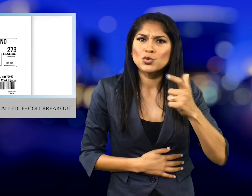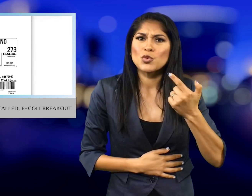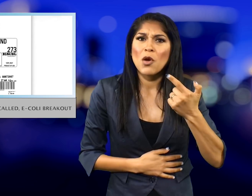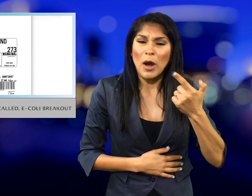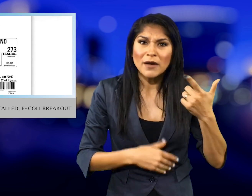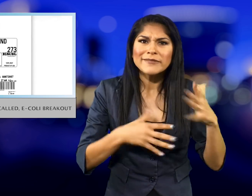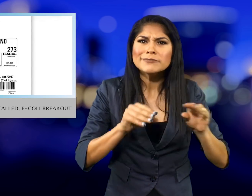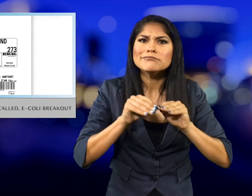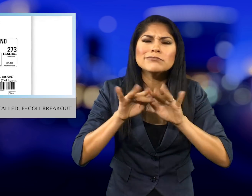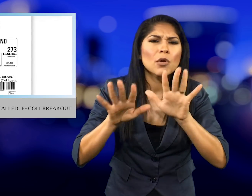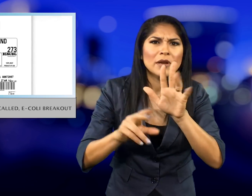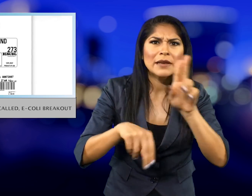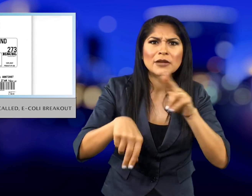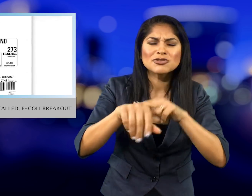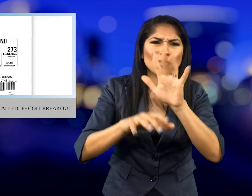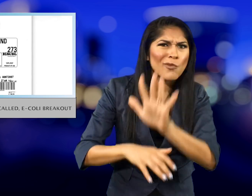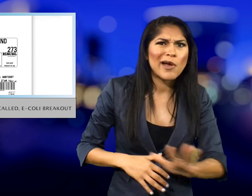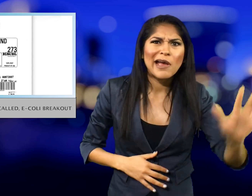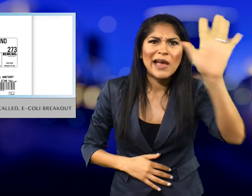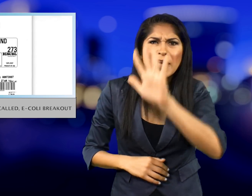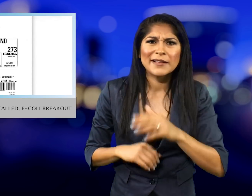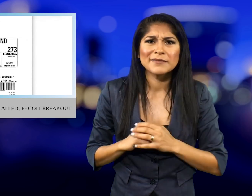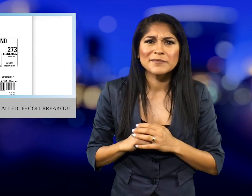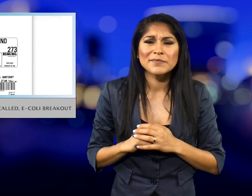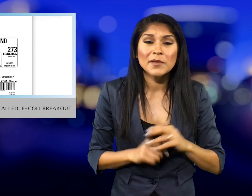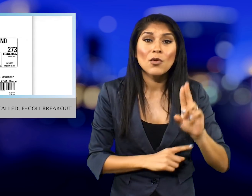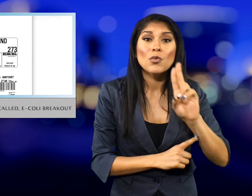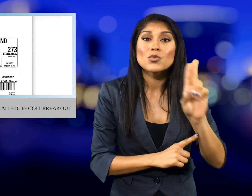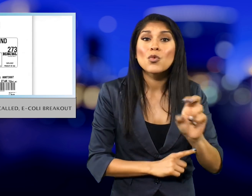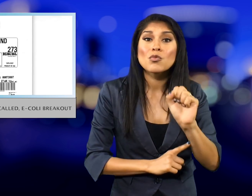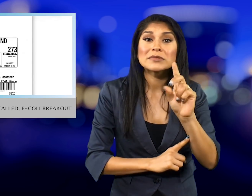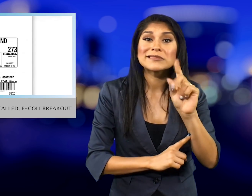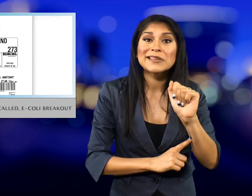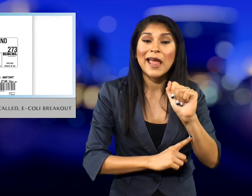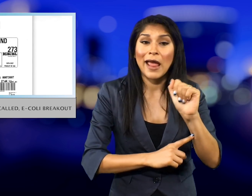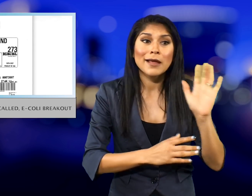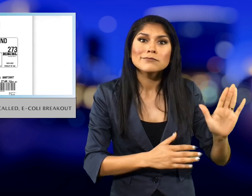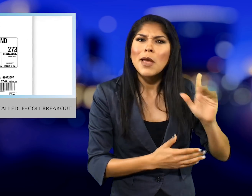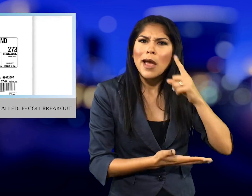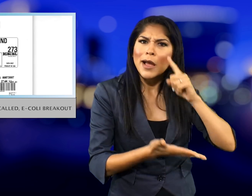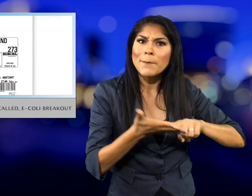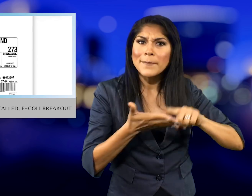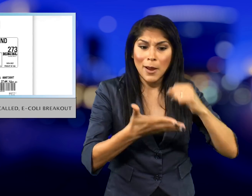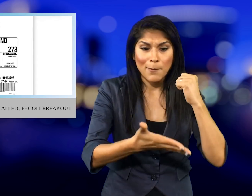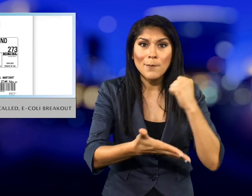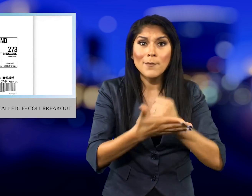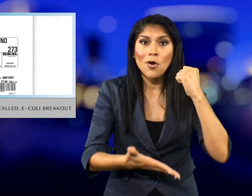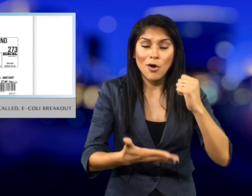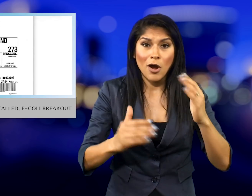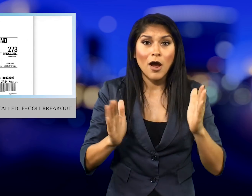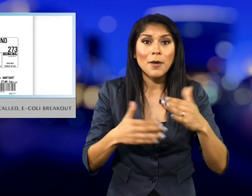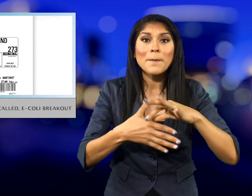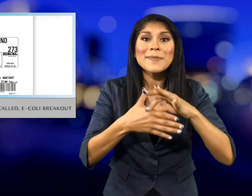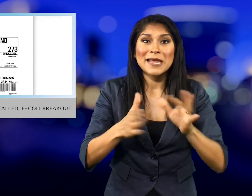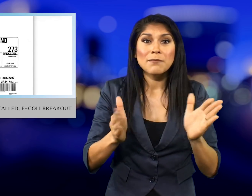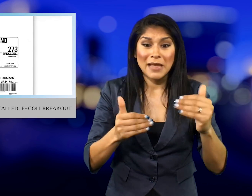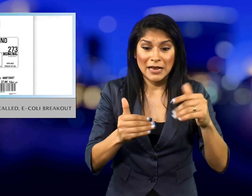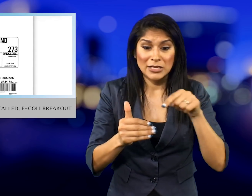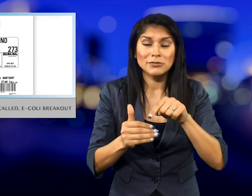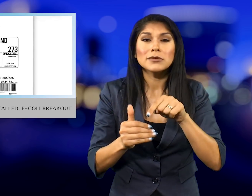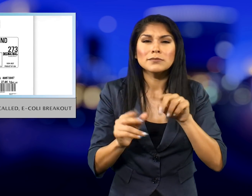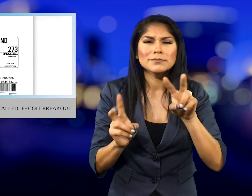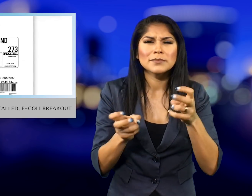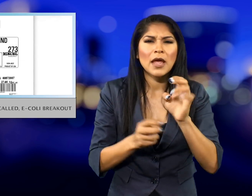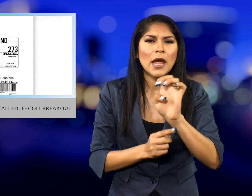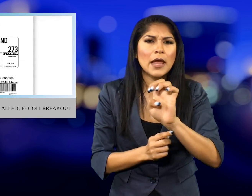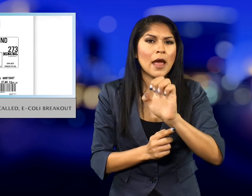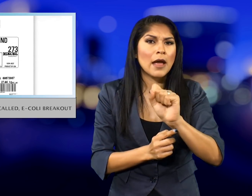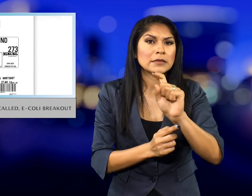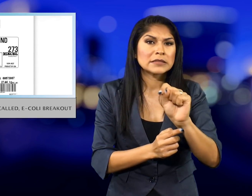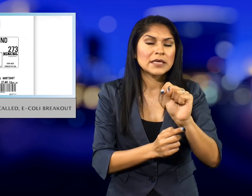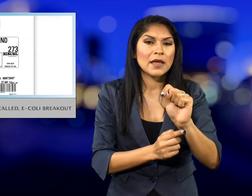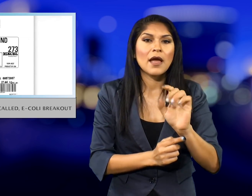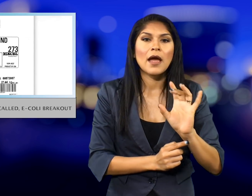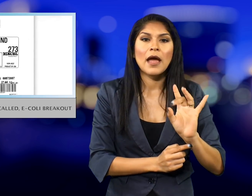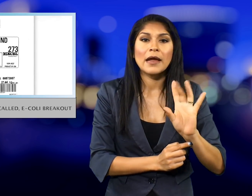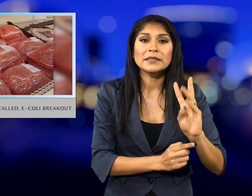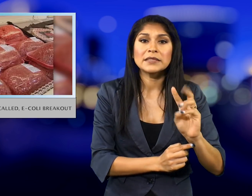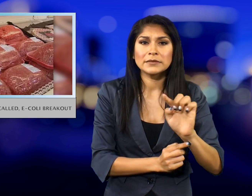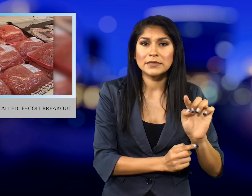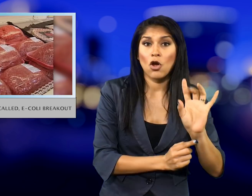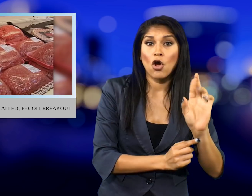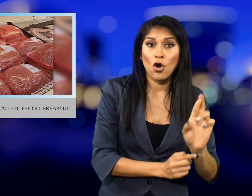The USDA inspection mark on the package says EST86-R inside.